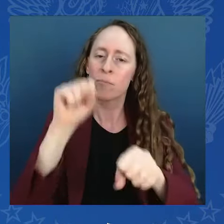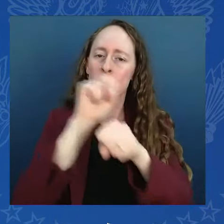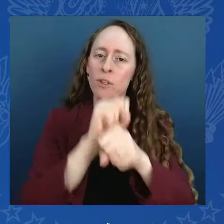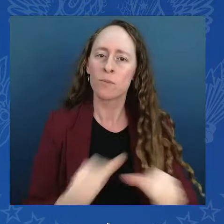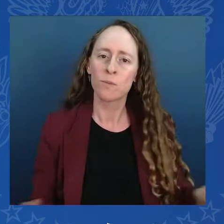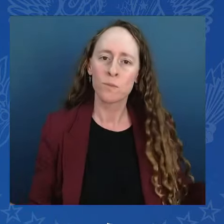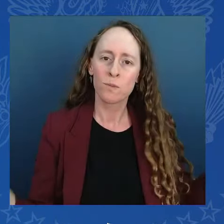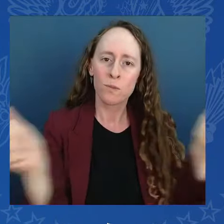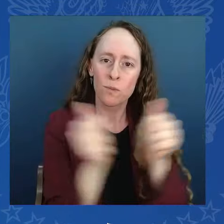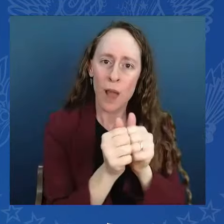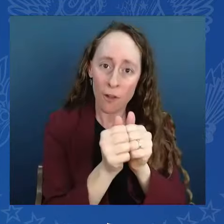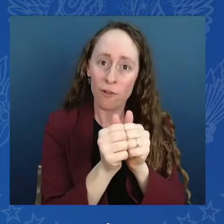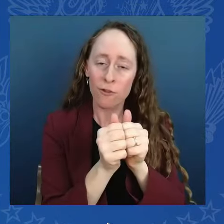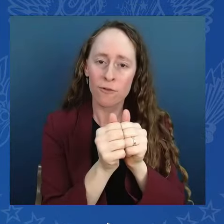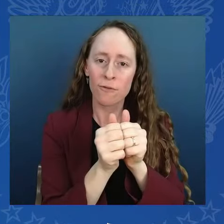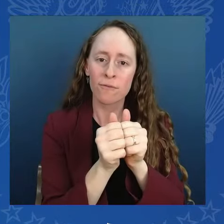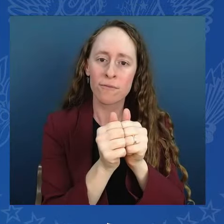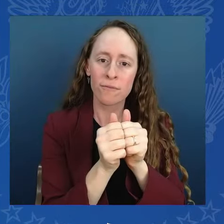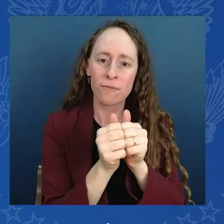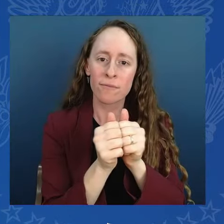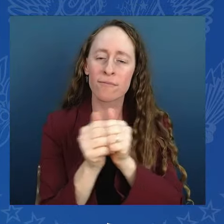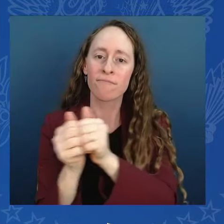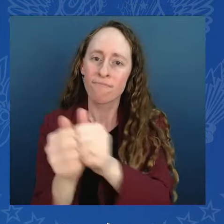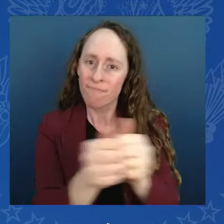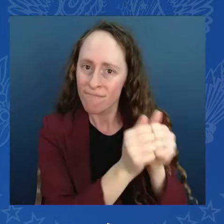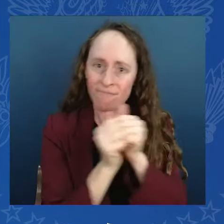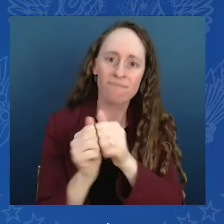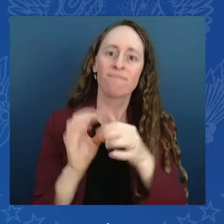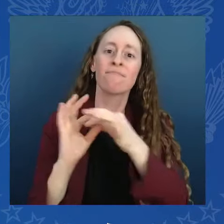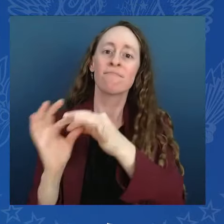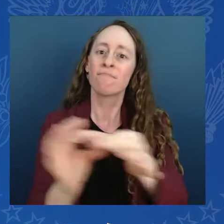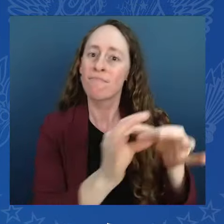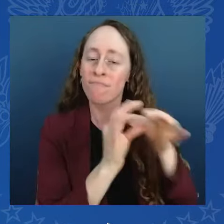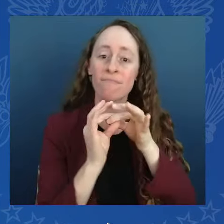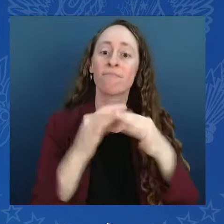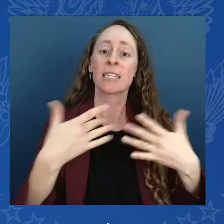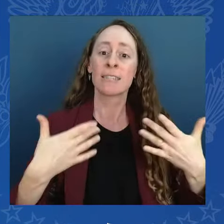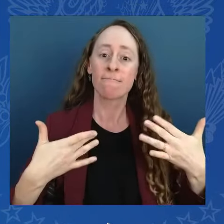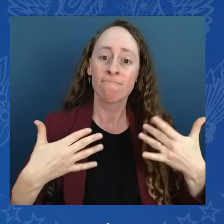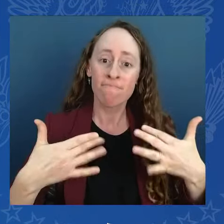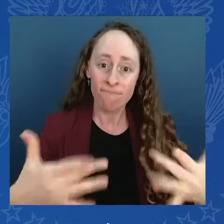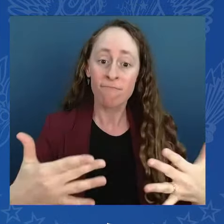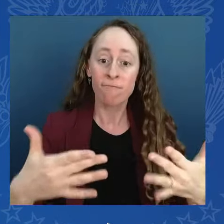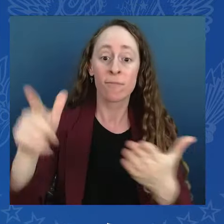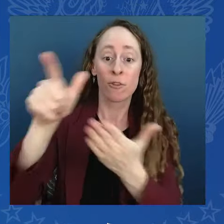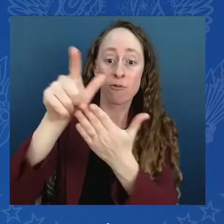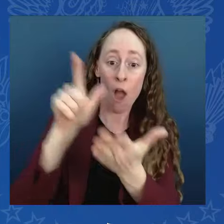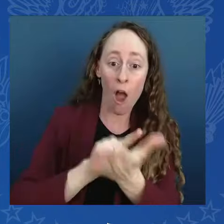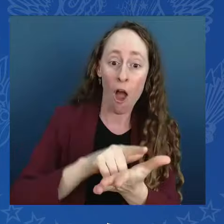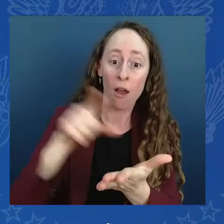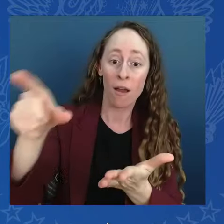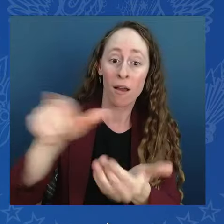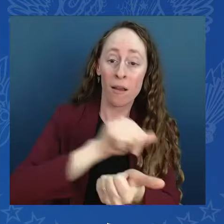Right after I signed the Bipartisan Infrastructure Law, Kamala announced our administration's ambitious blueprint to use every tool --